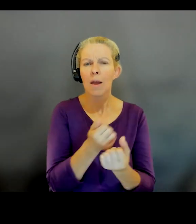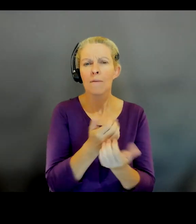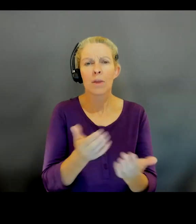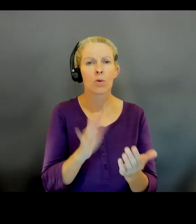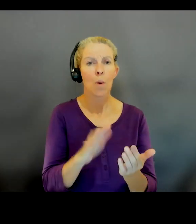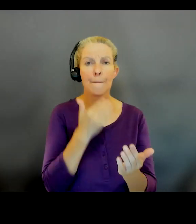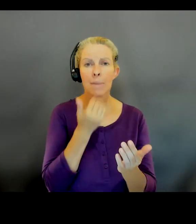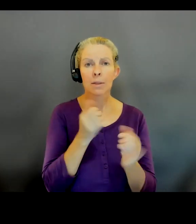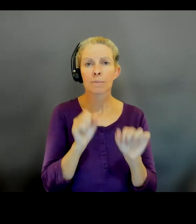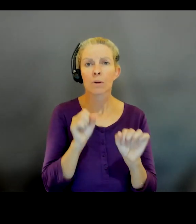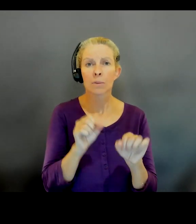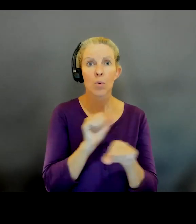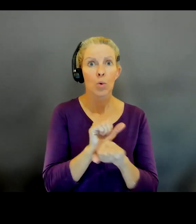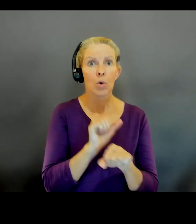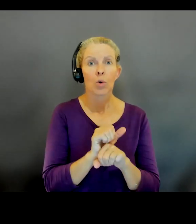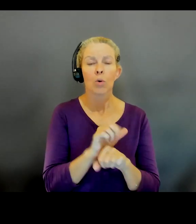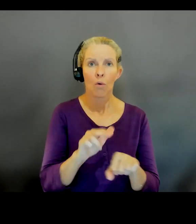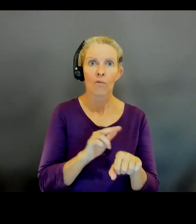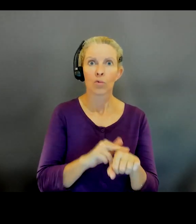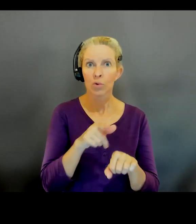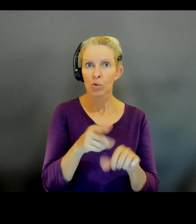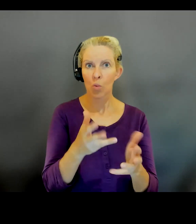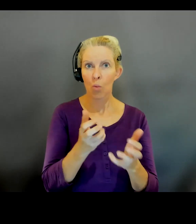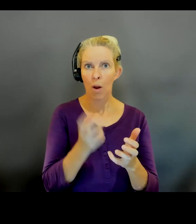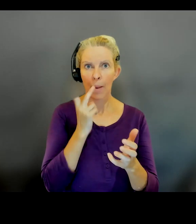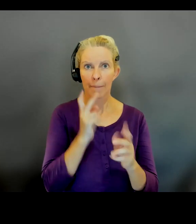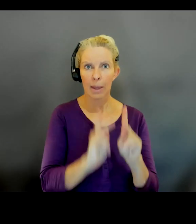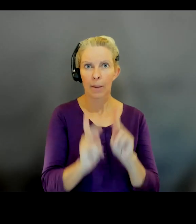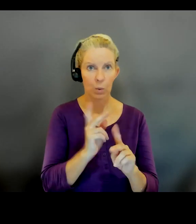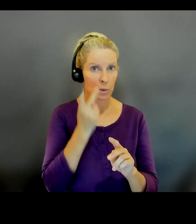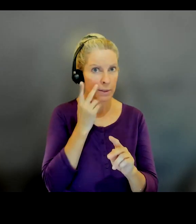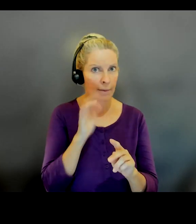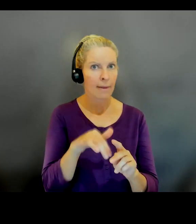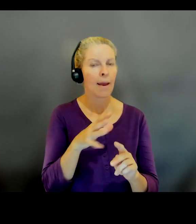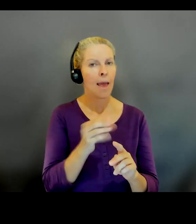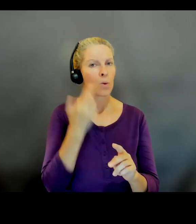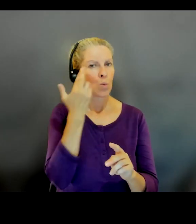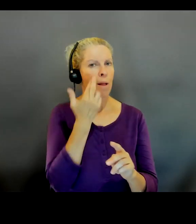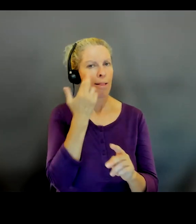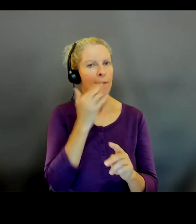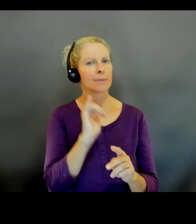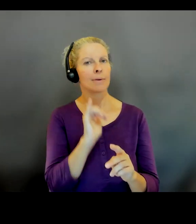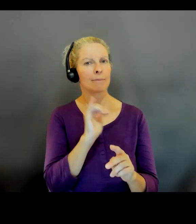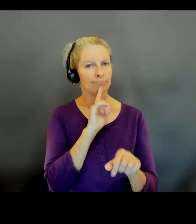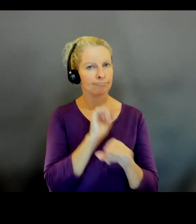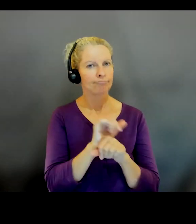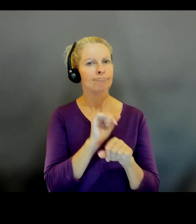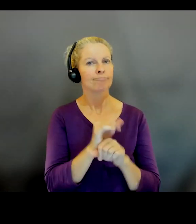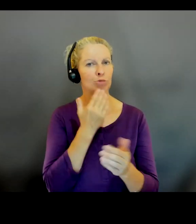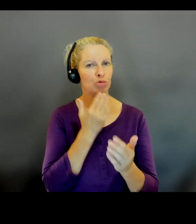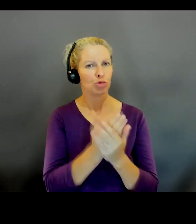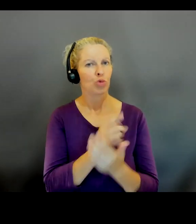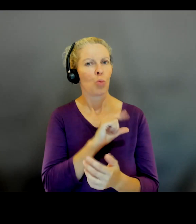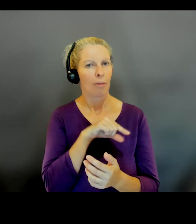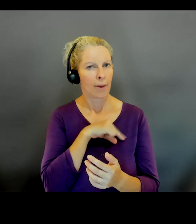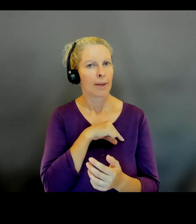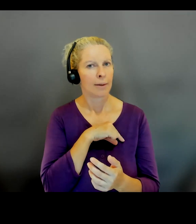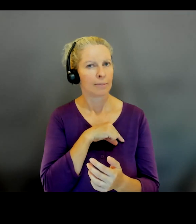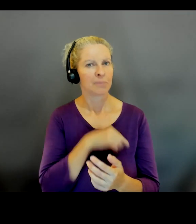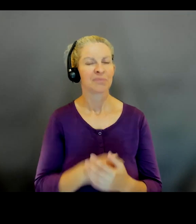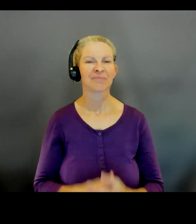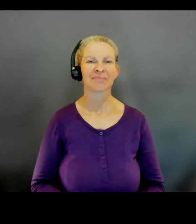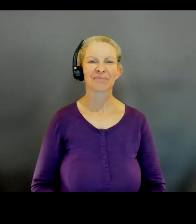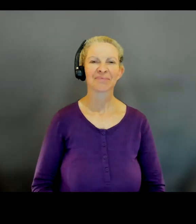work, and you want people to see that and know that this is the quality we are working. This